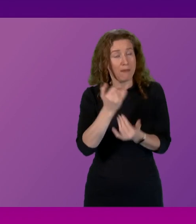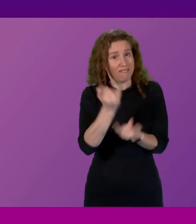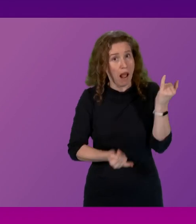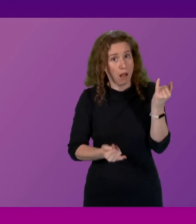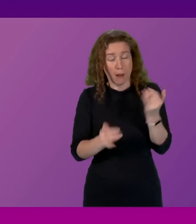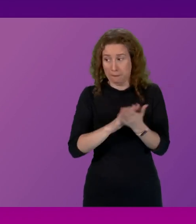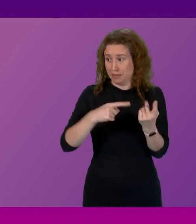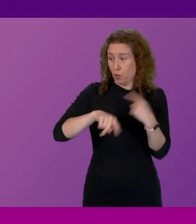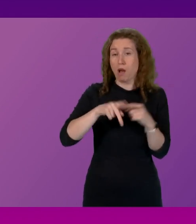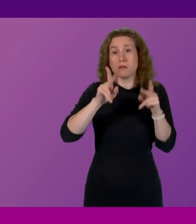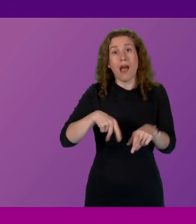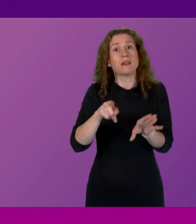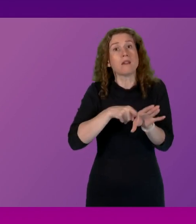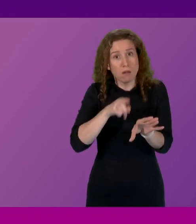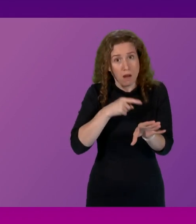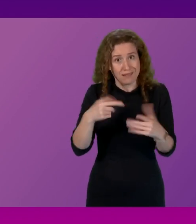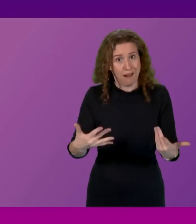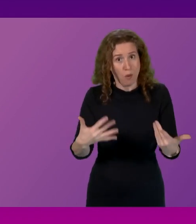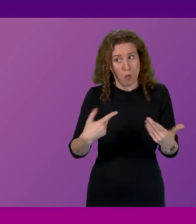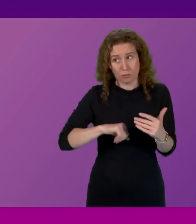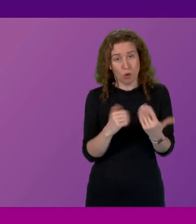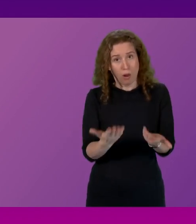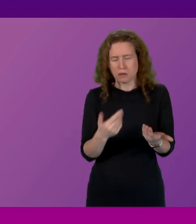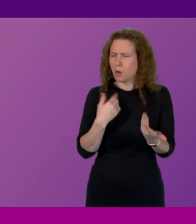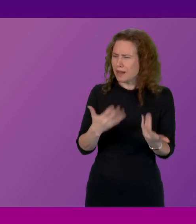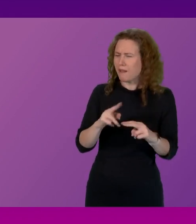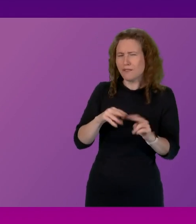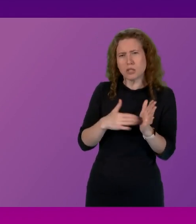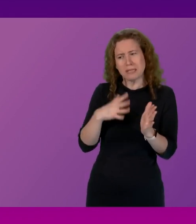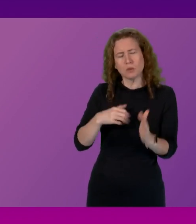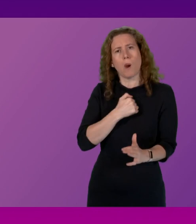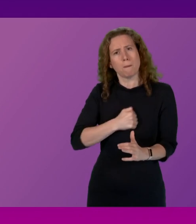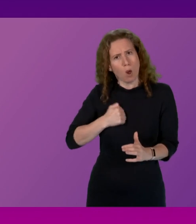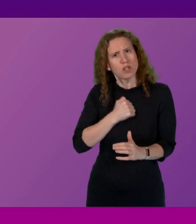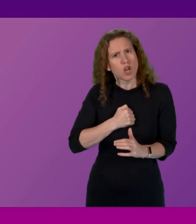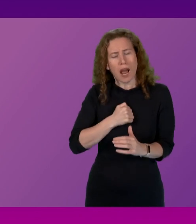Therefore, will the First Minister take the opportunity to apologise for the lost decade